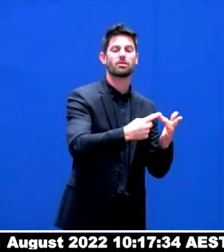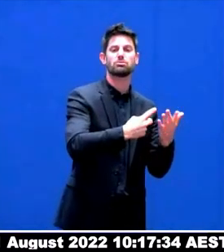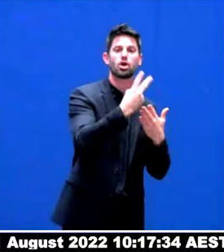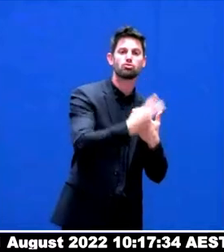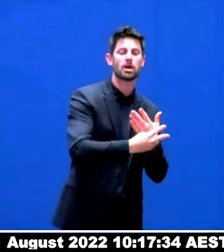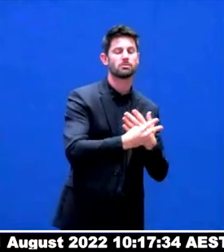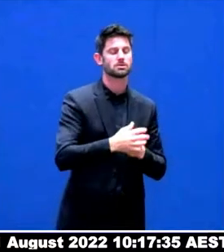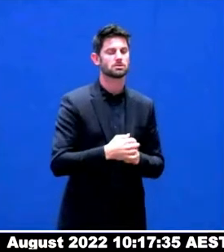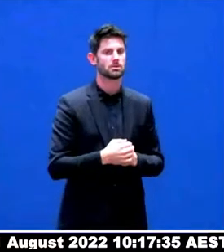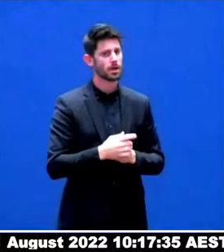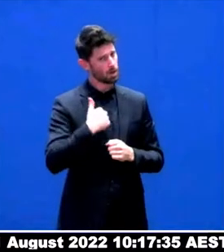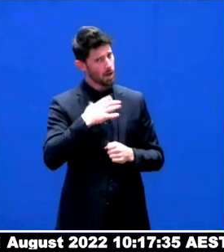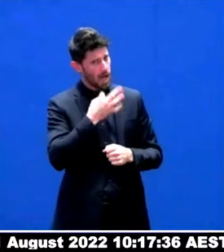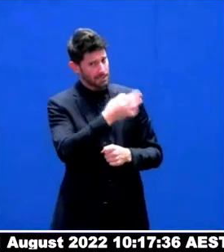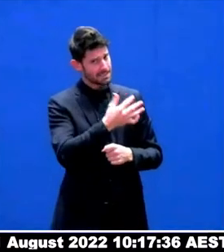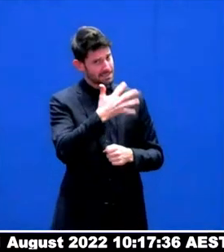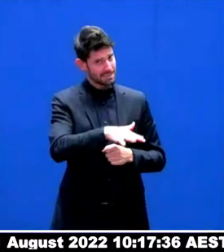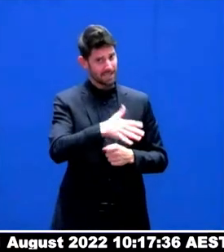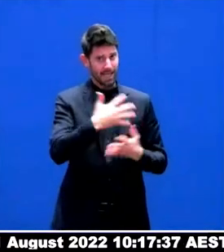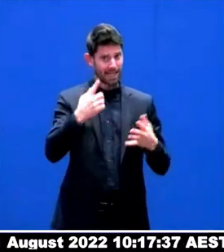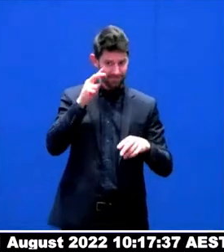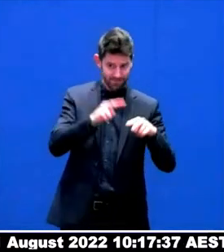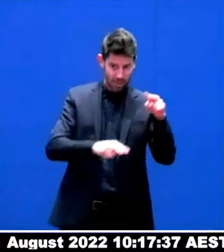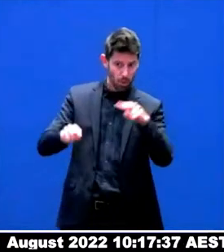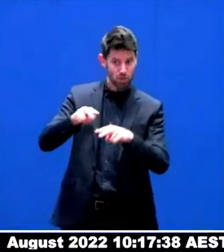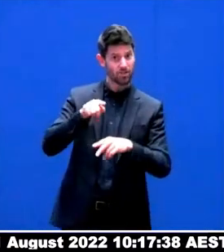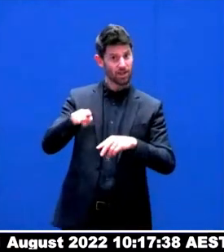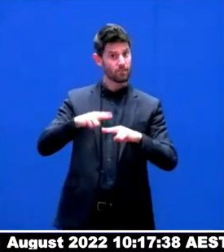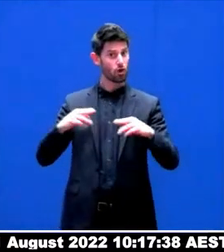national quality framework in relation to addressing homelessness or people at risk of